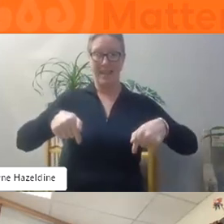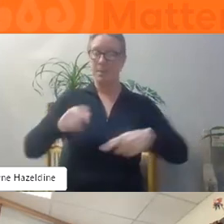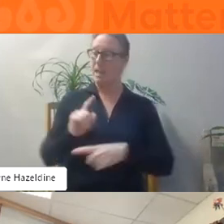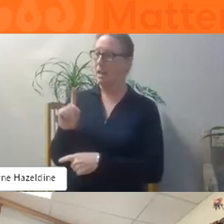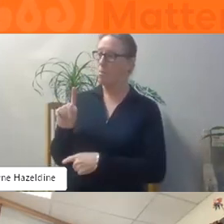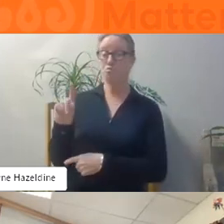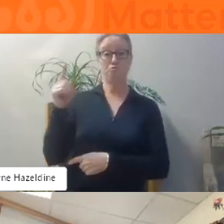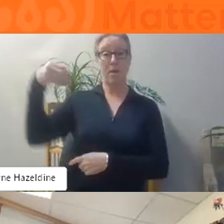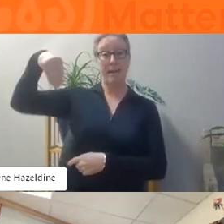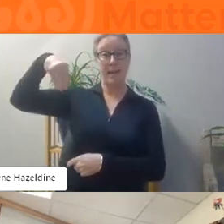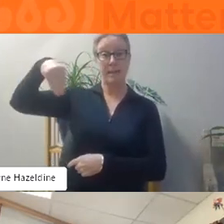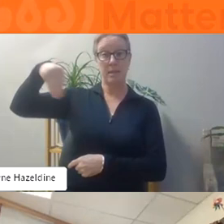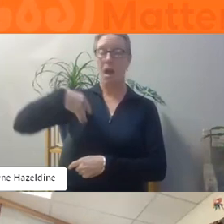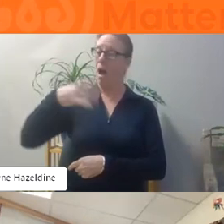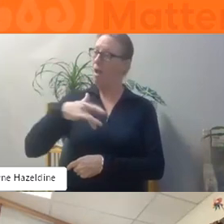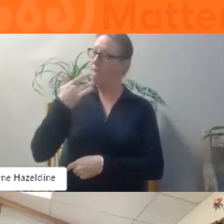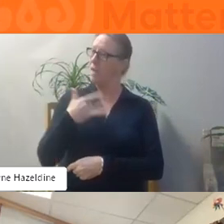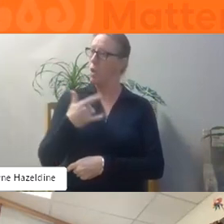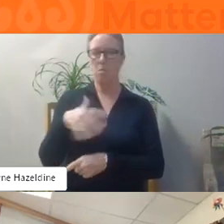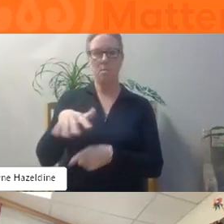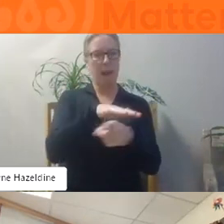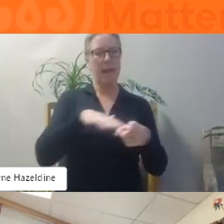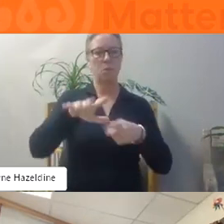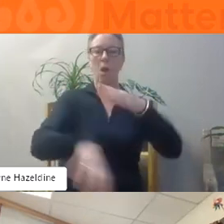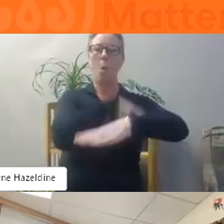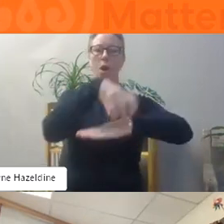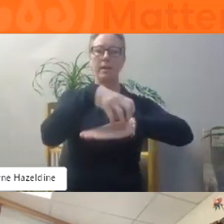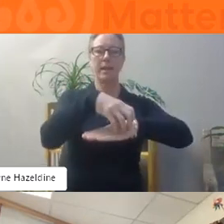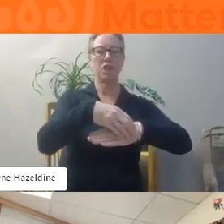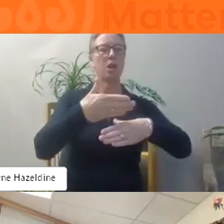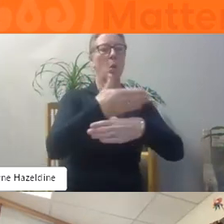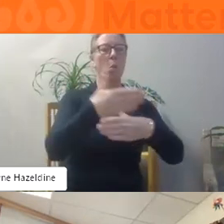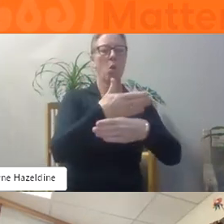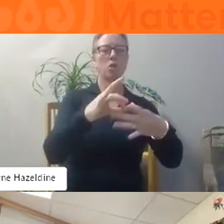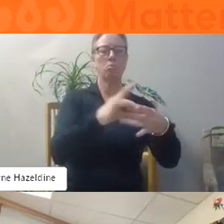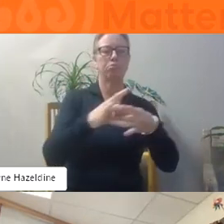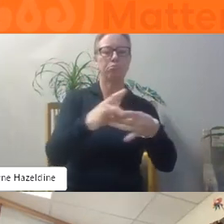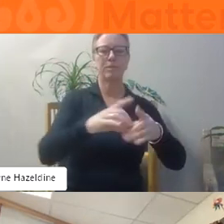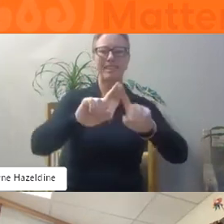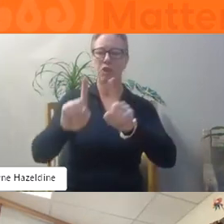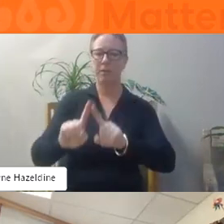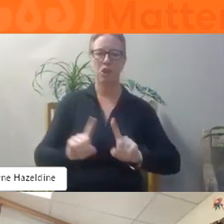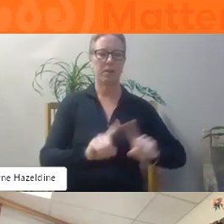I feel it's a place where -- an organisation that works with a lot of the different people in education who work with children